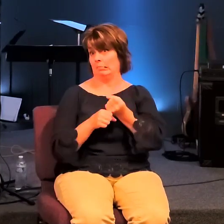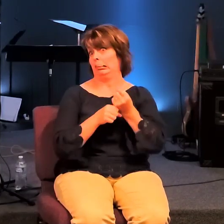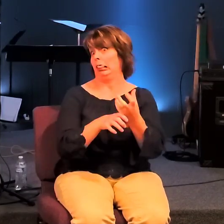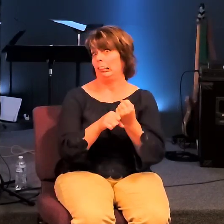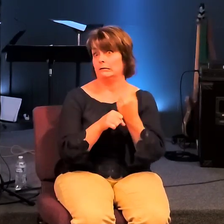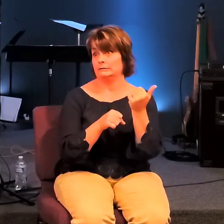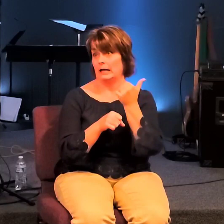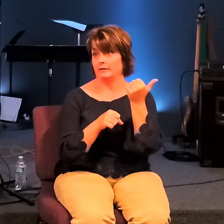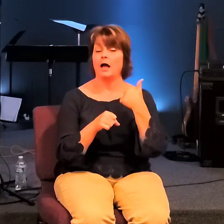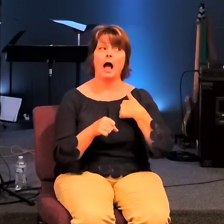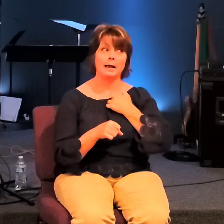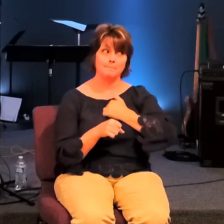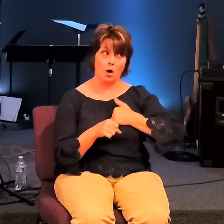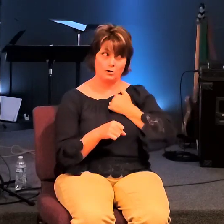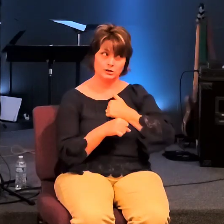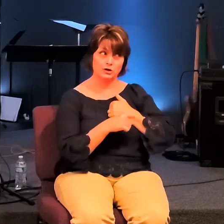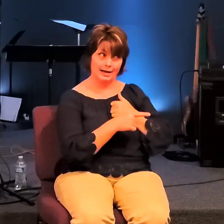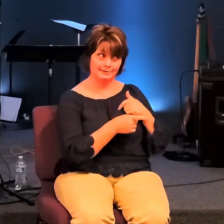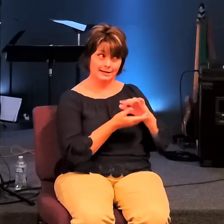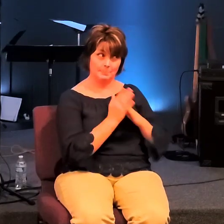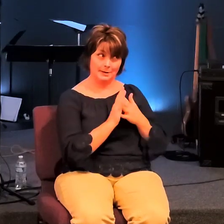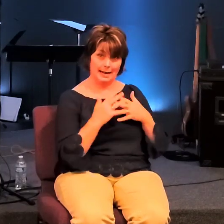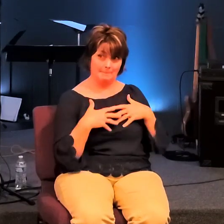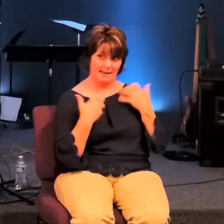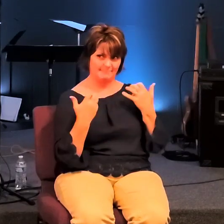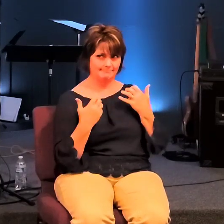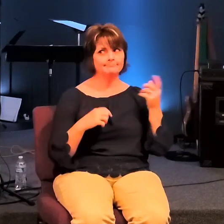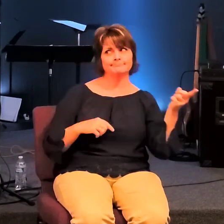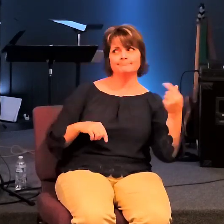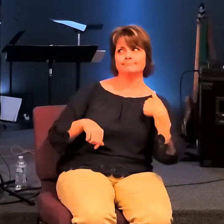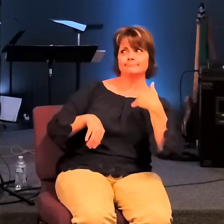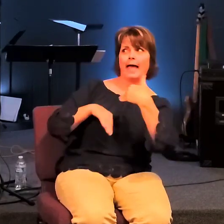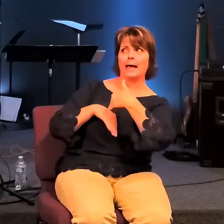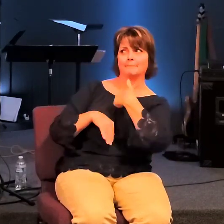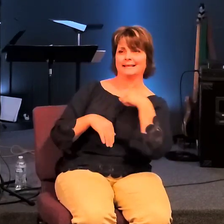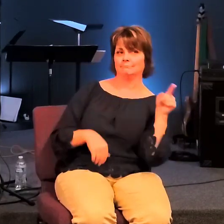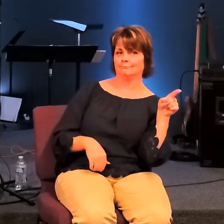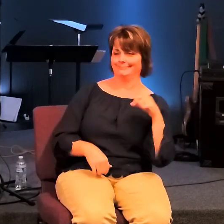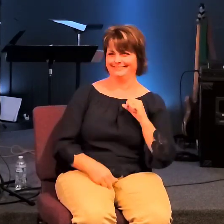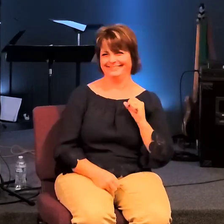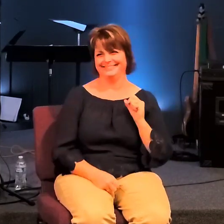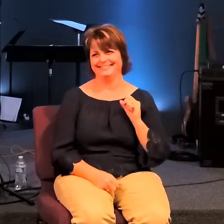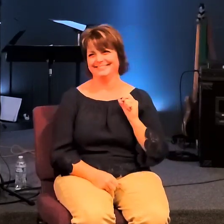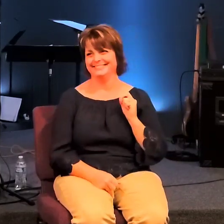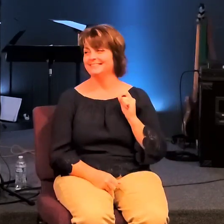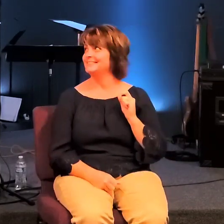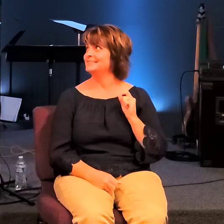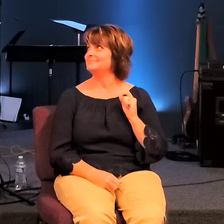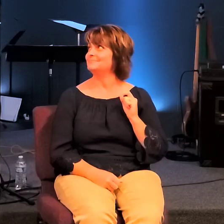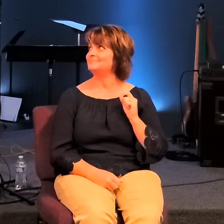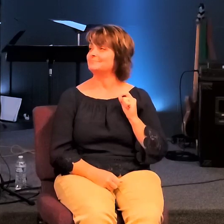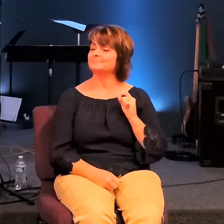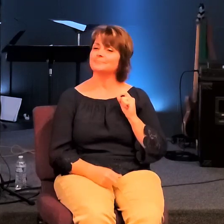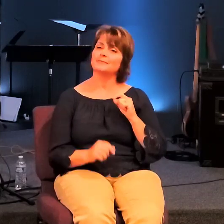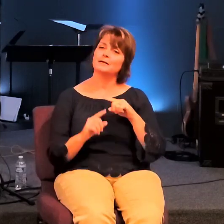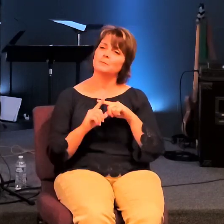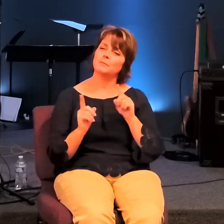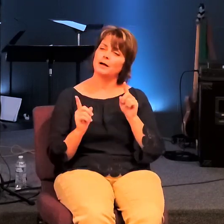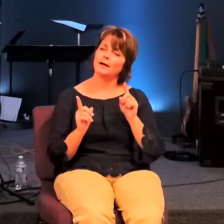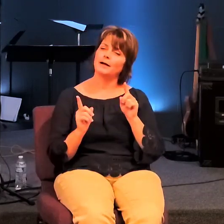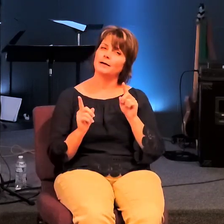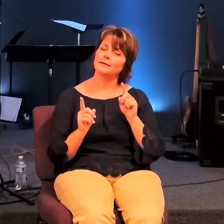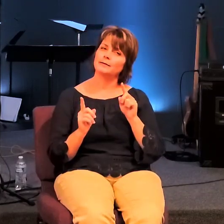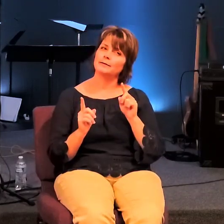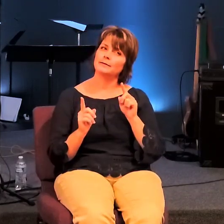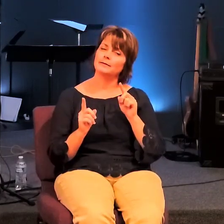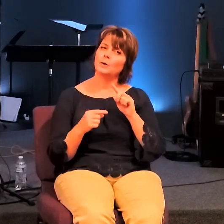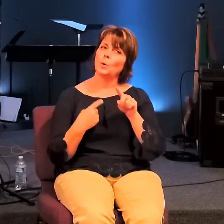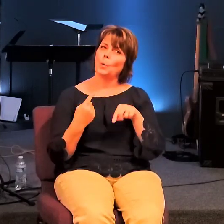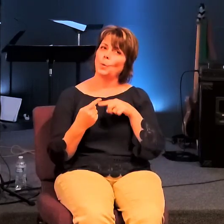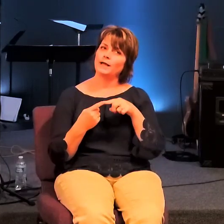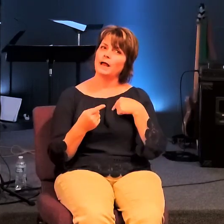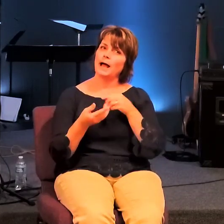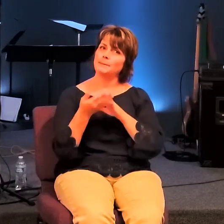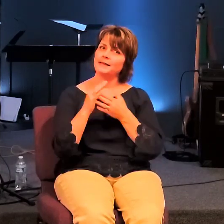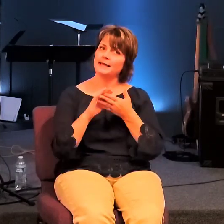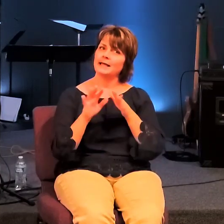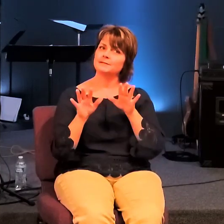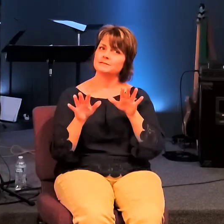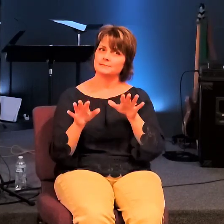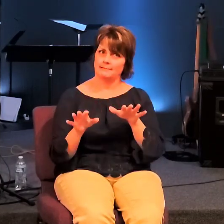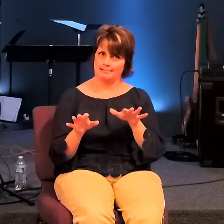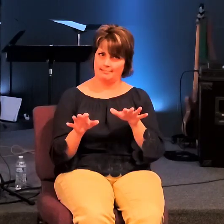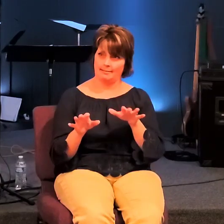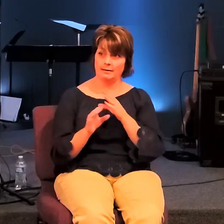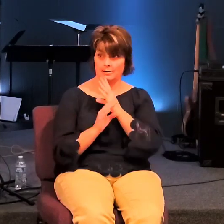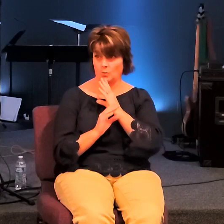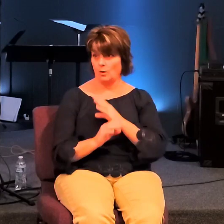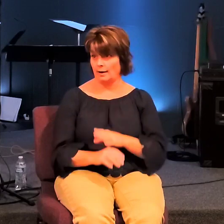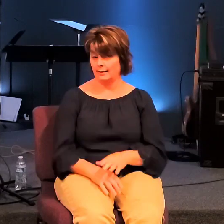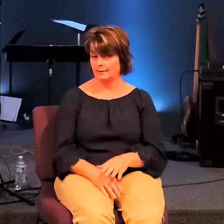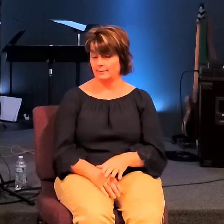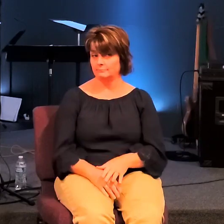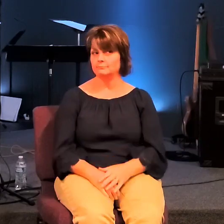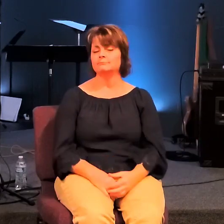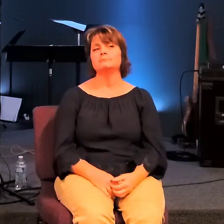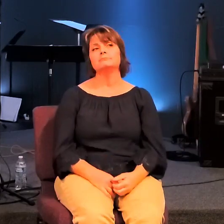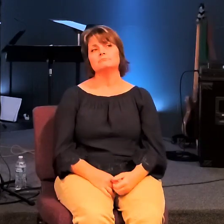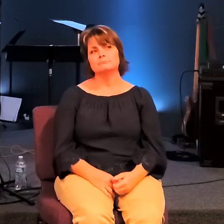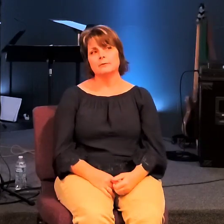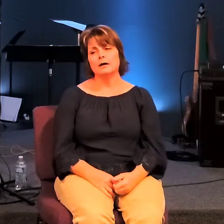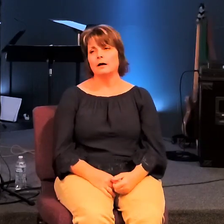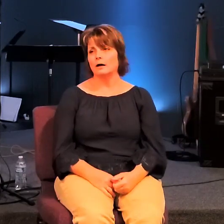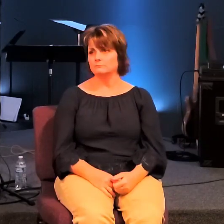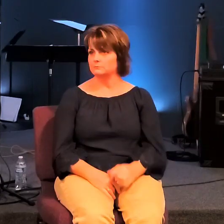getting so mad in but whenever I got still and I got quiet I felt like the Lord was just